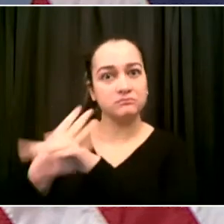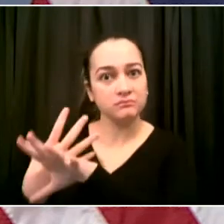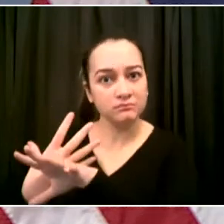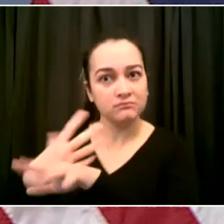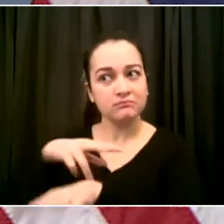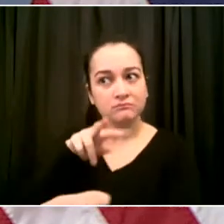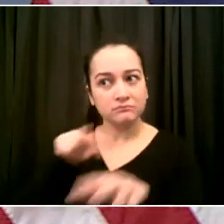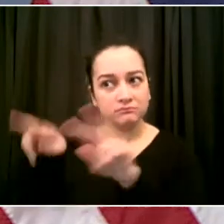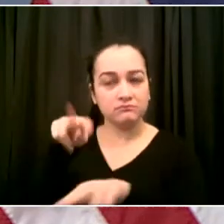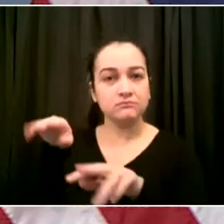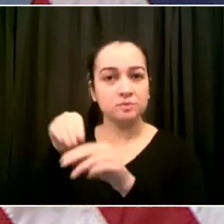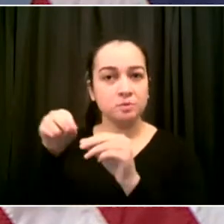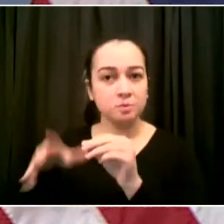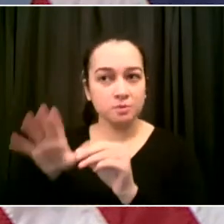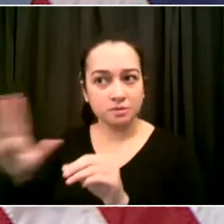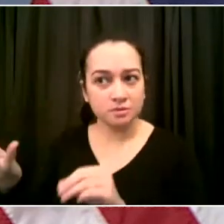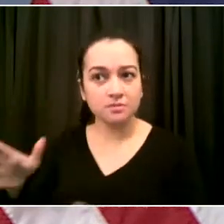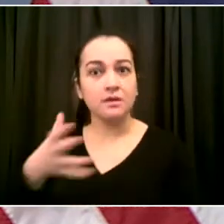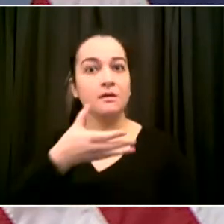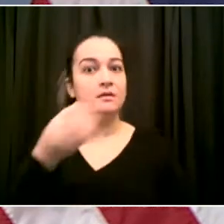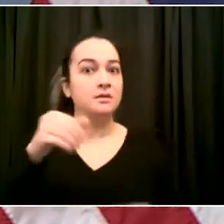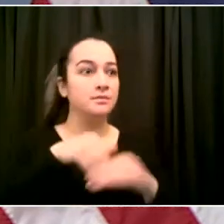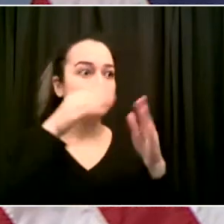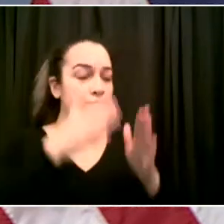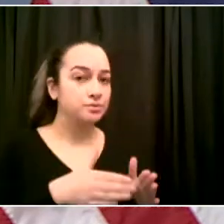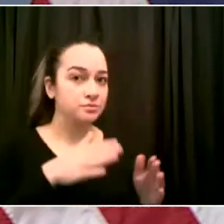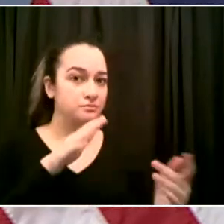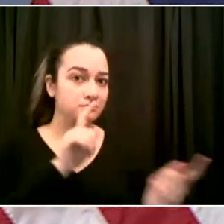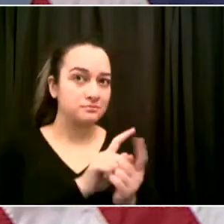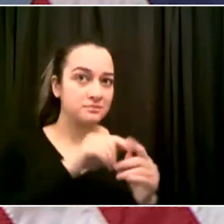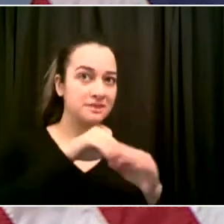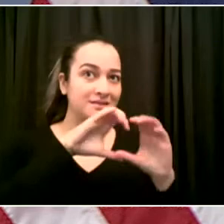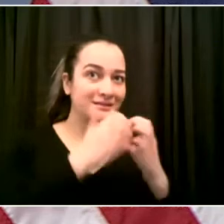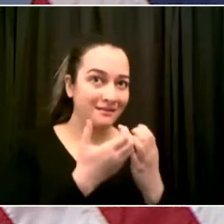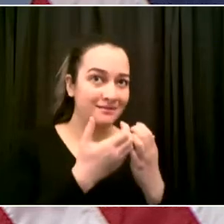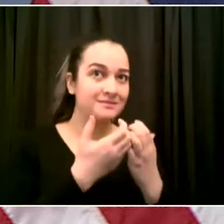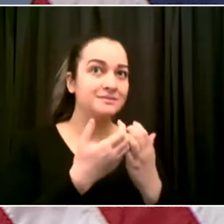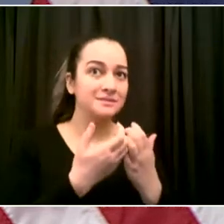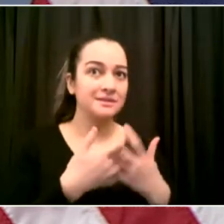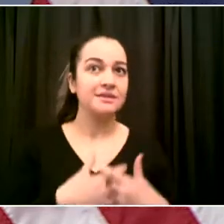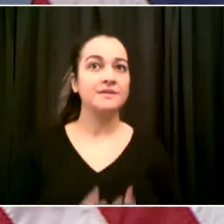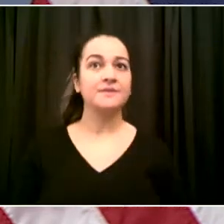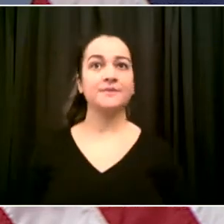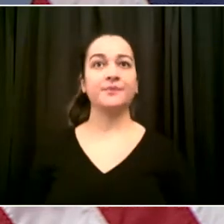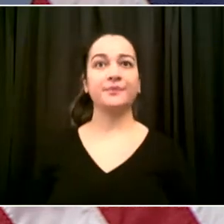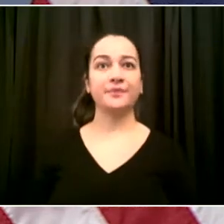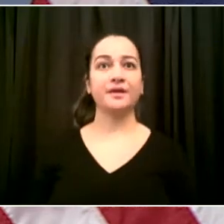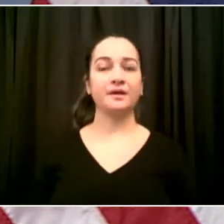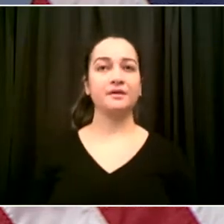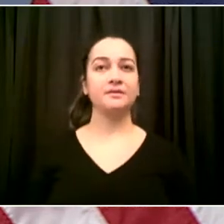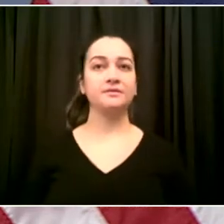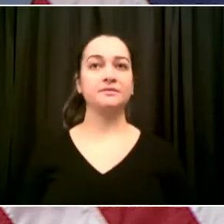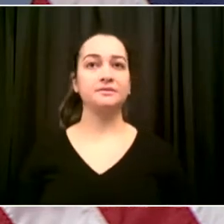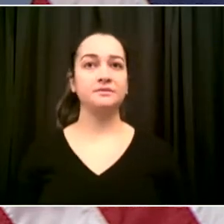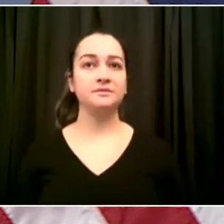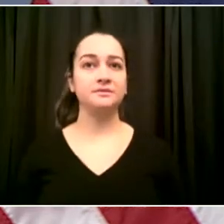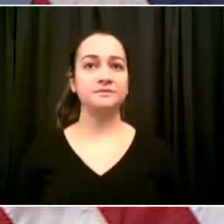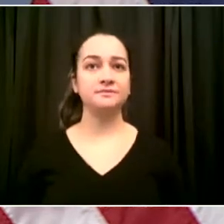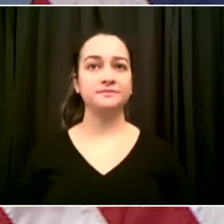INQUIRIES INTO WHERE THEY ARE IN TERMS OF LEARNING FOR STUDENTS. BUT IN TERMS OF